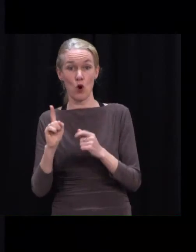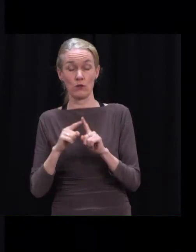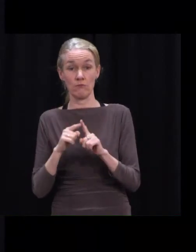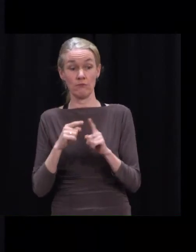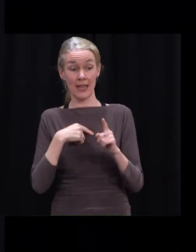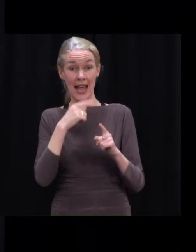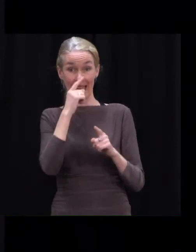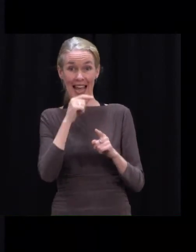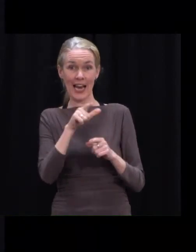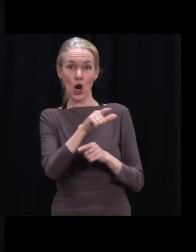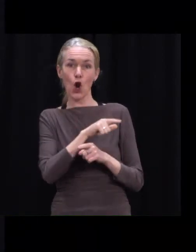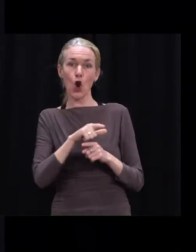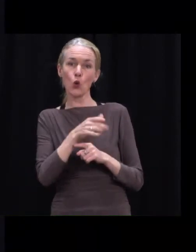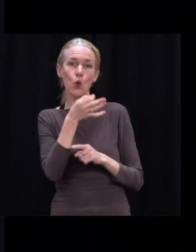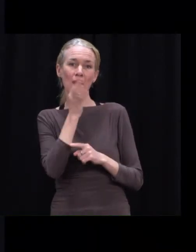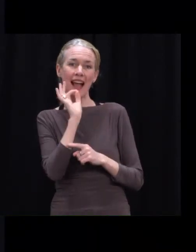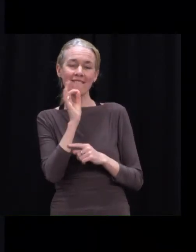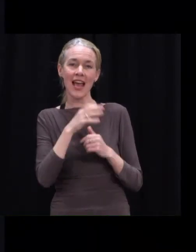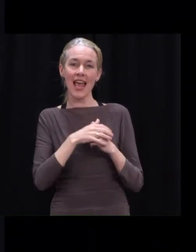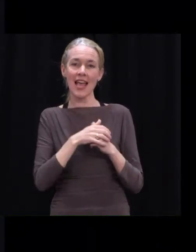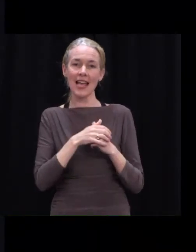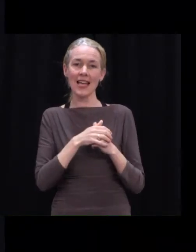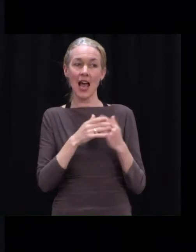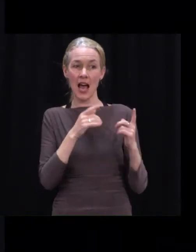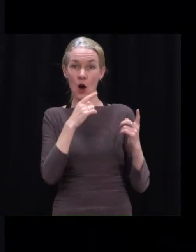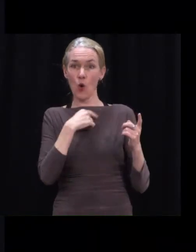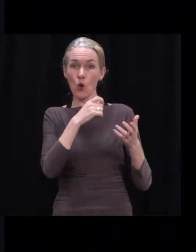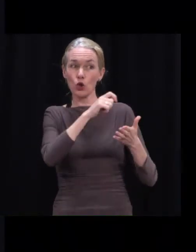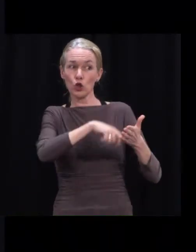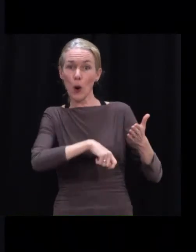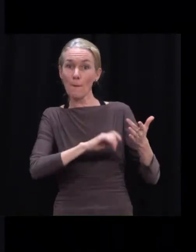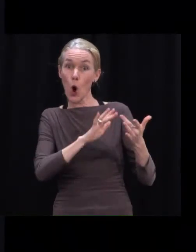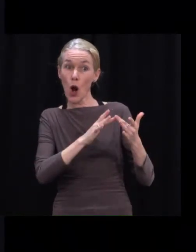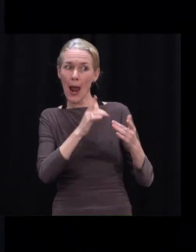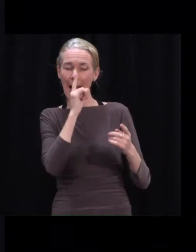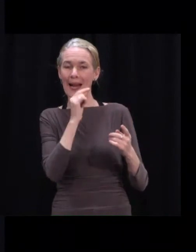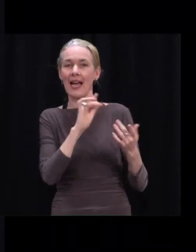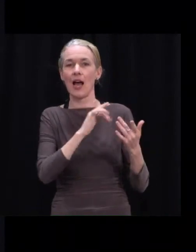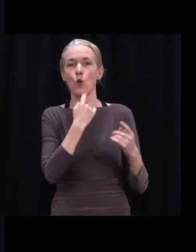There are things you can do at level 3 that aren't part of our